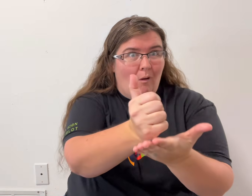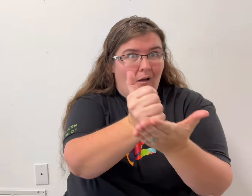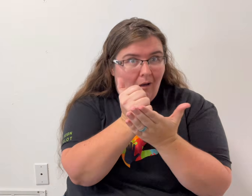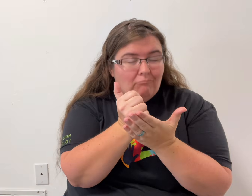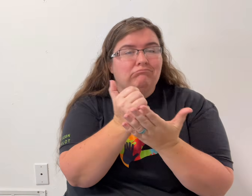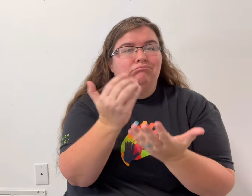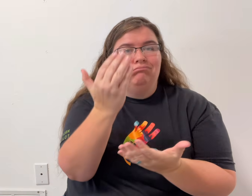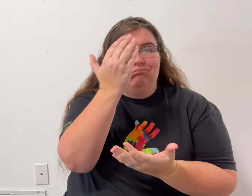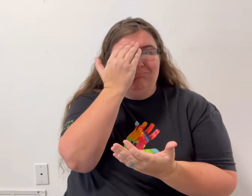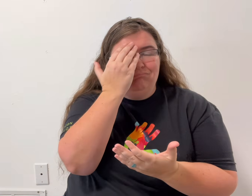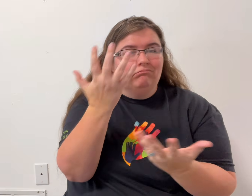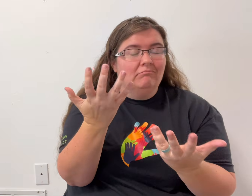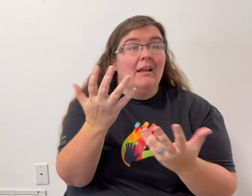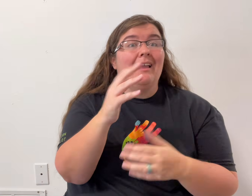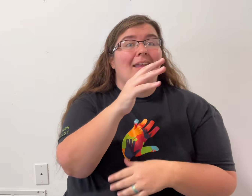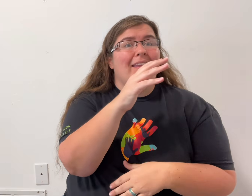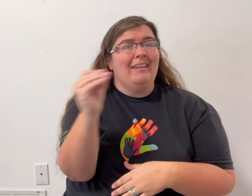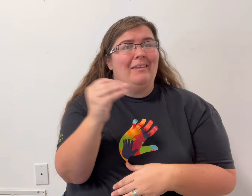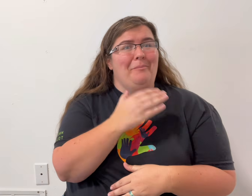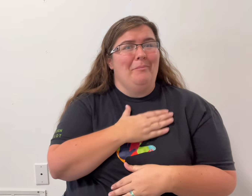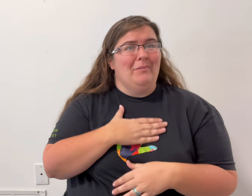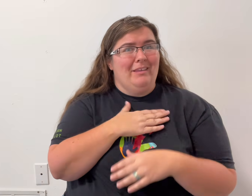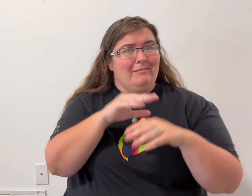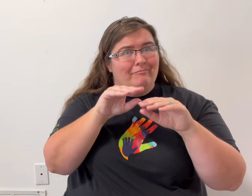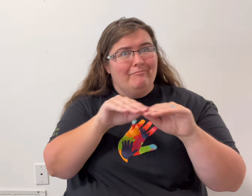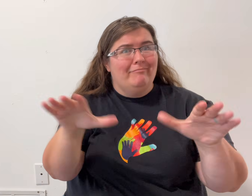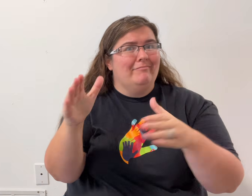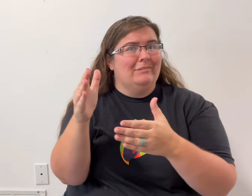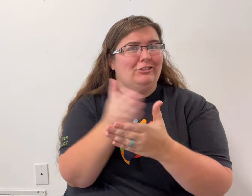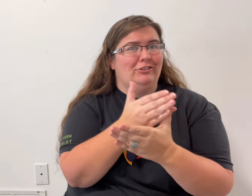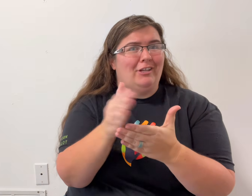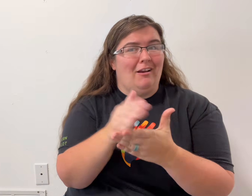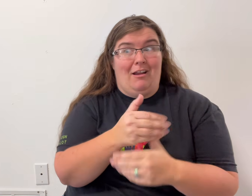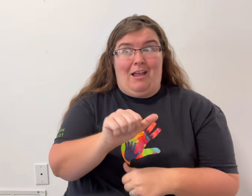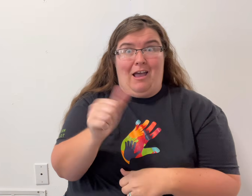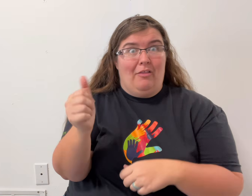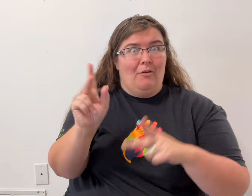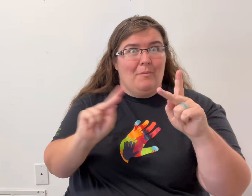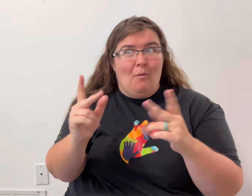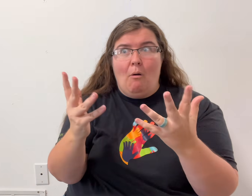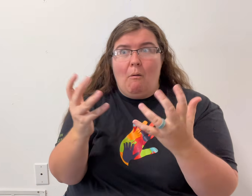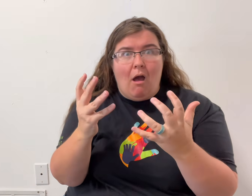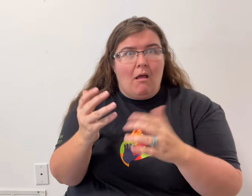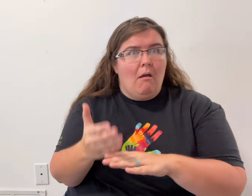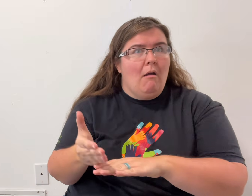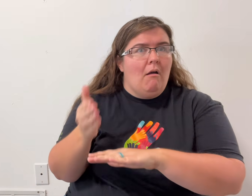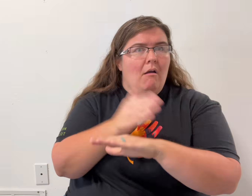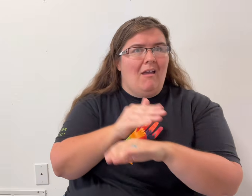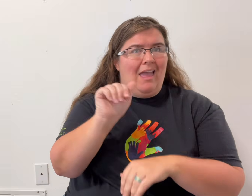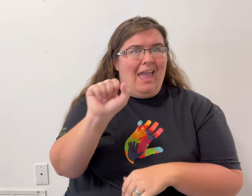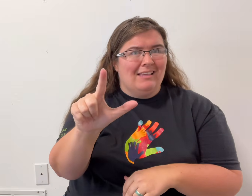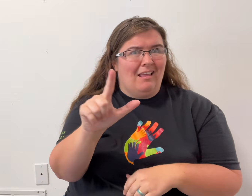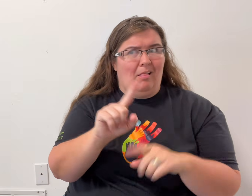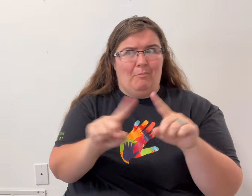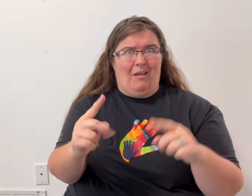It helps me know. And please spread and share this video to other people who want to improve their ASL